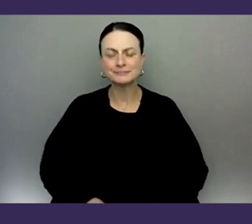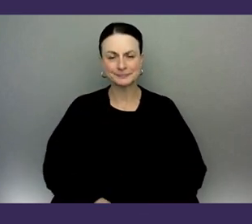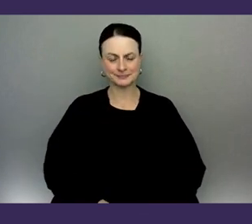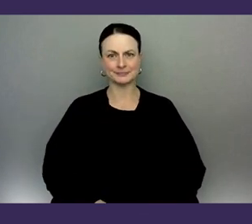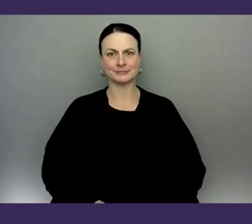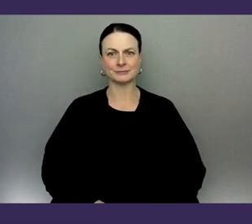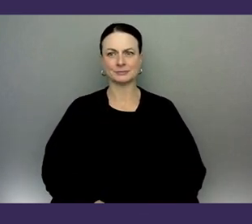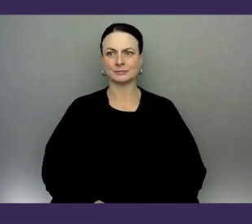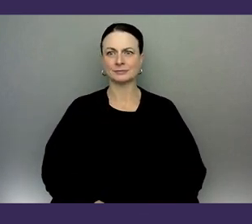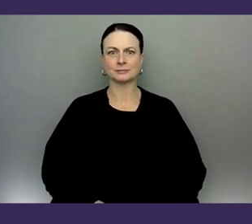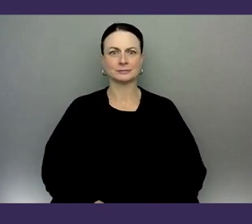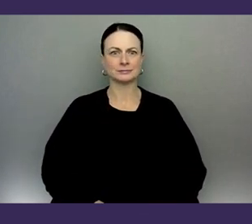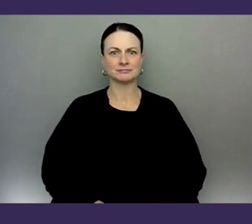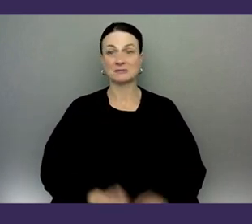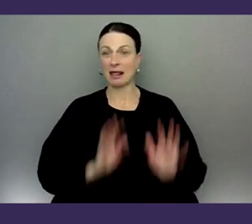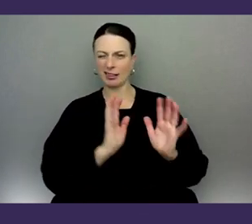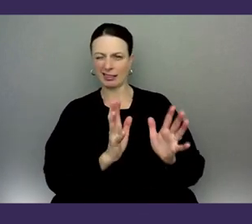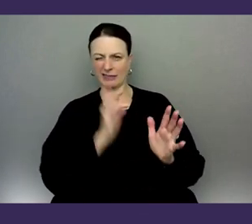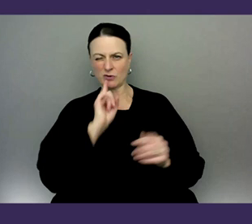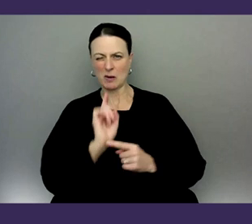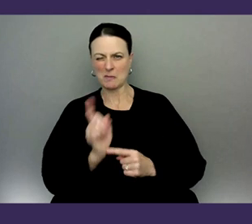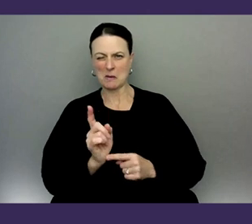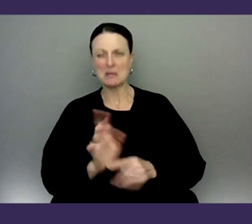So we'll leave that poll question up for a few more moments